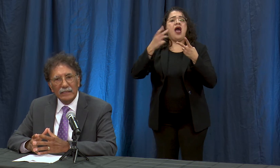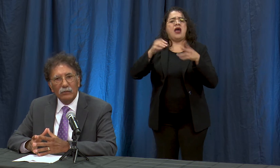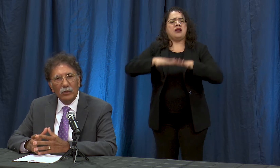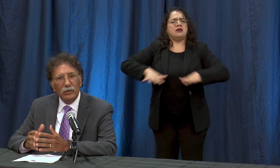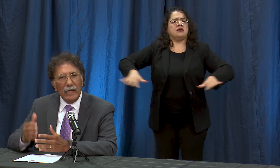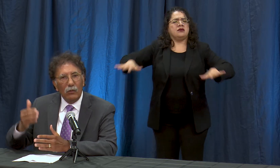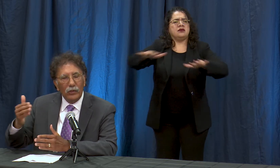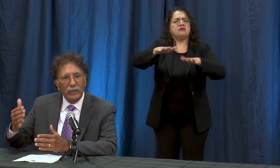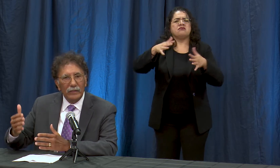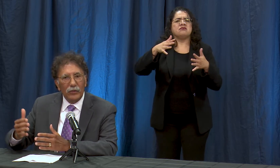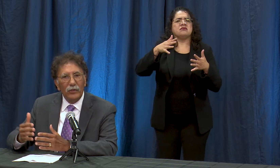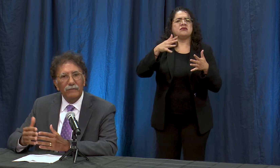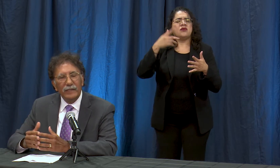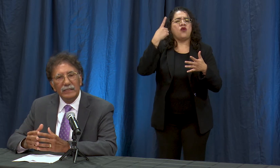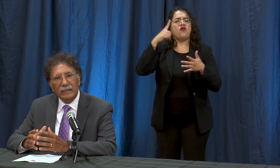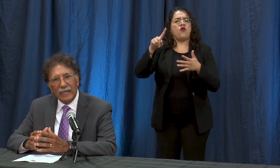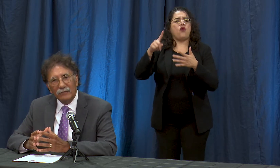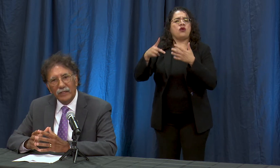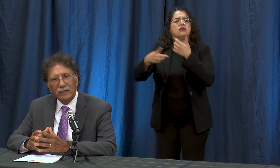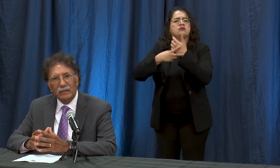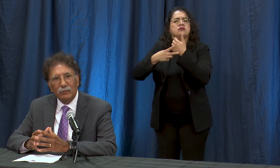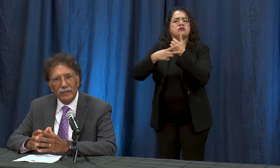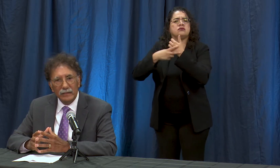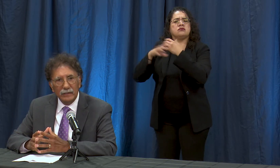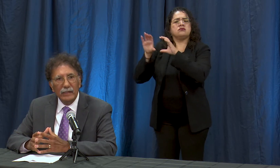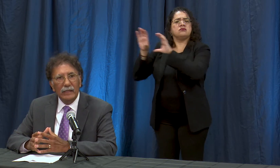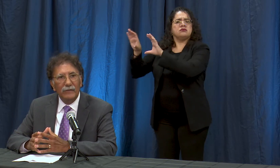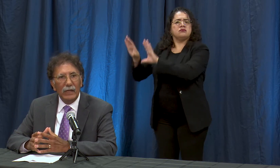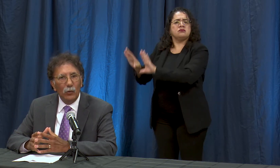we're now working on the third phase and last phase of completing of that